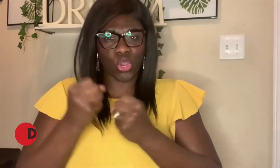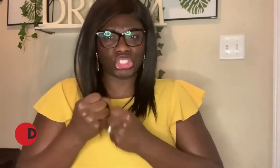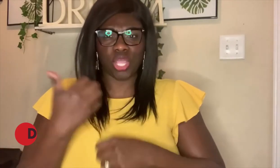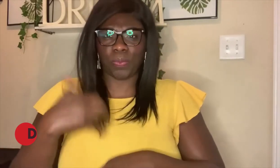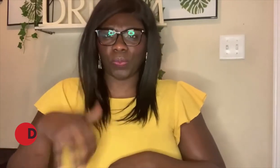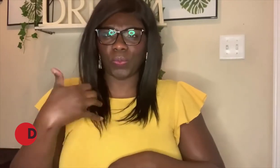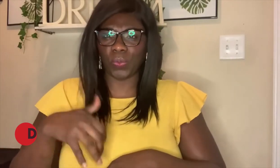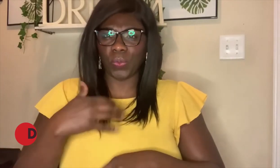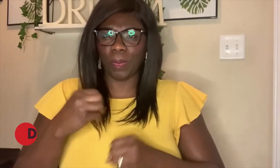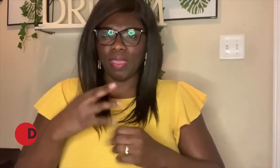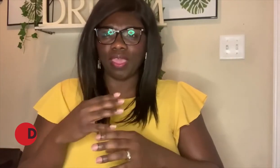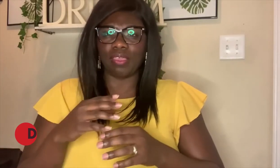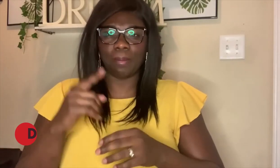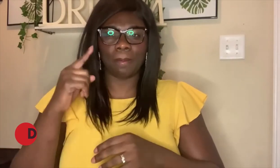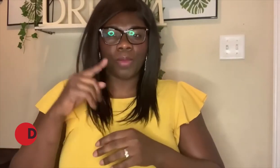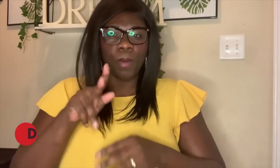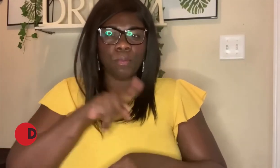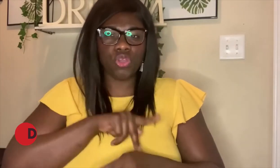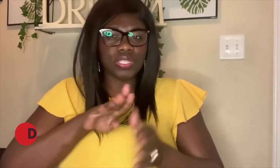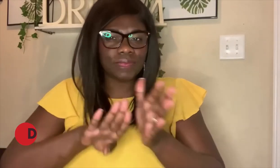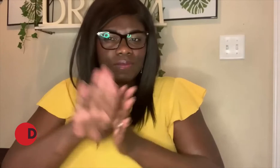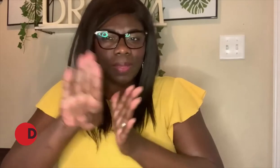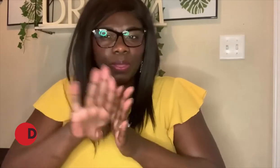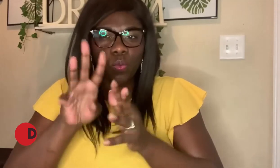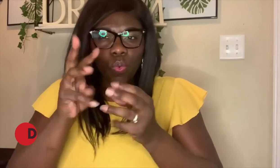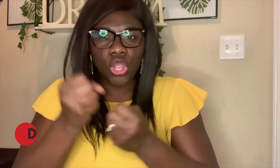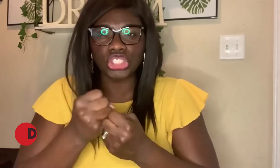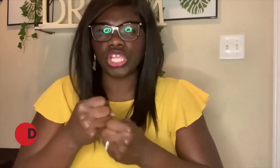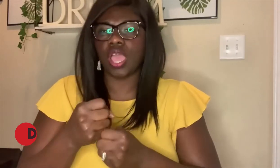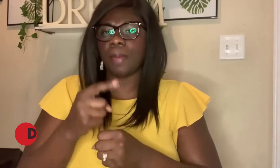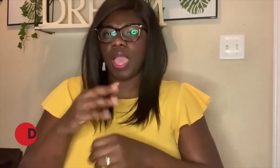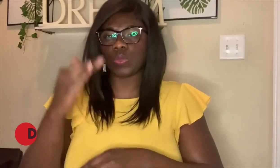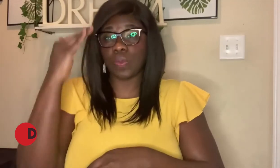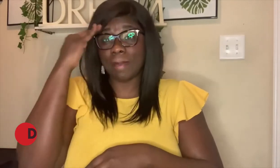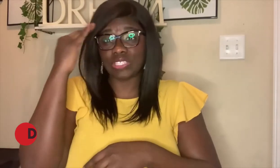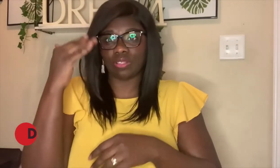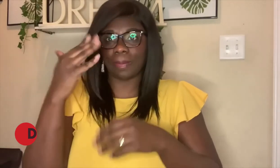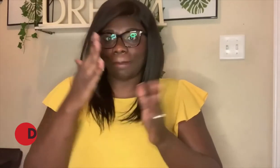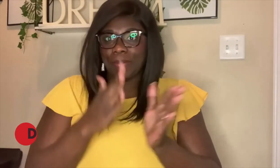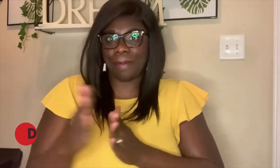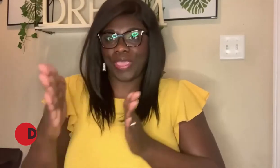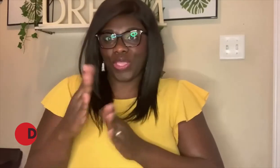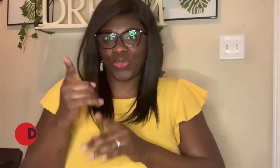personal development workshops and mentally preparing for the pitch